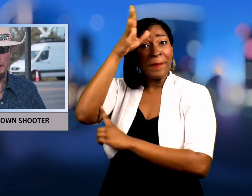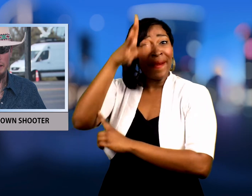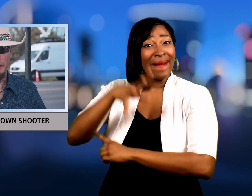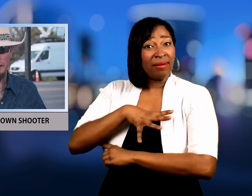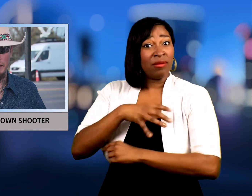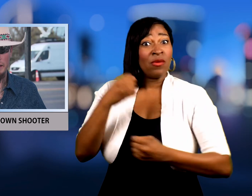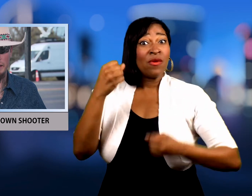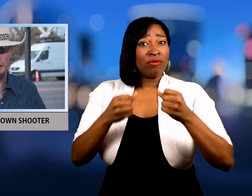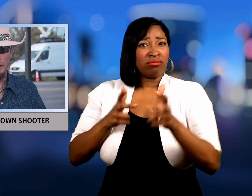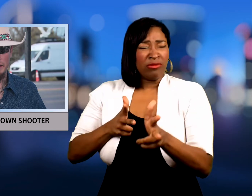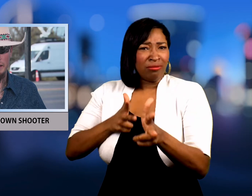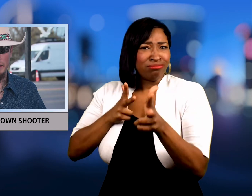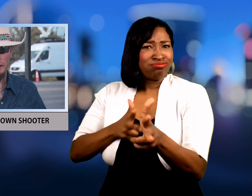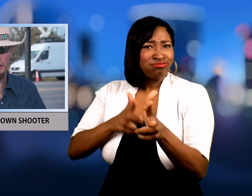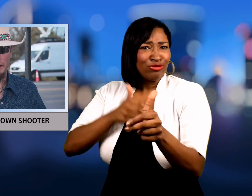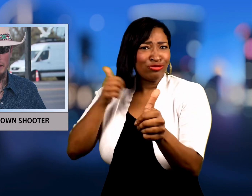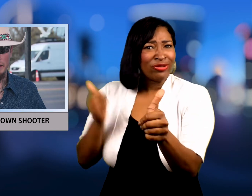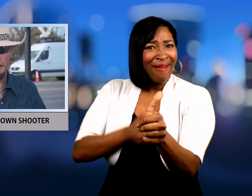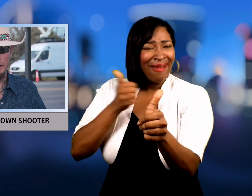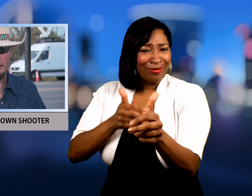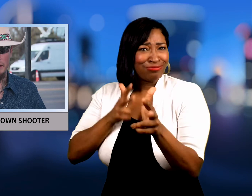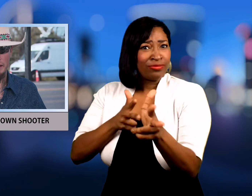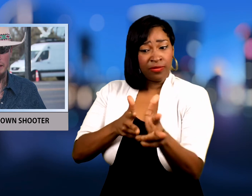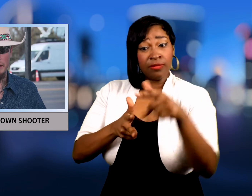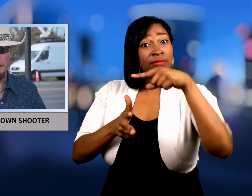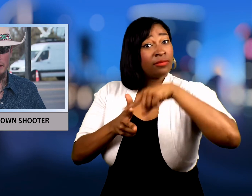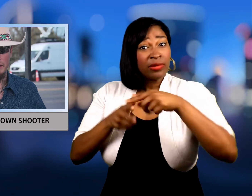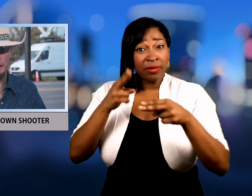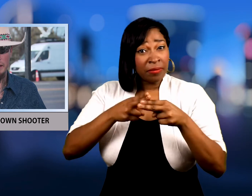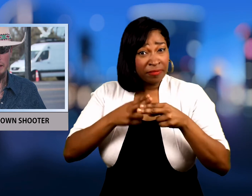in his truck. His name is